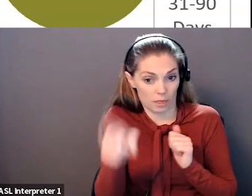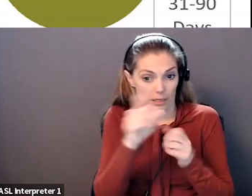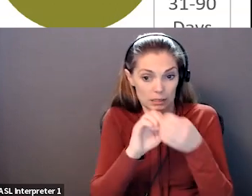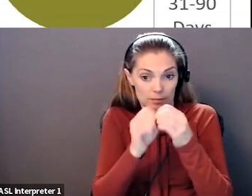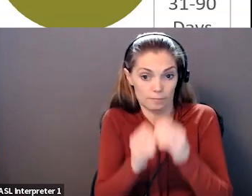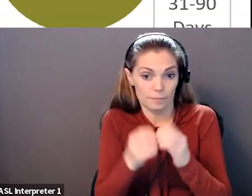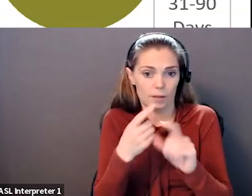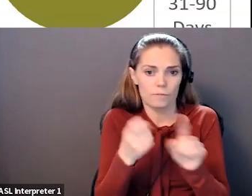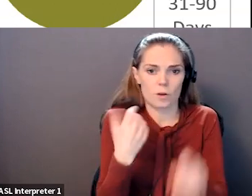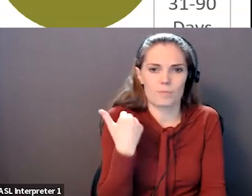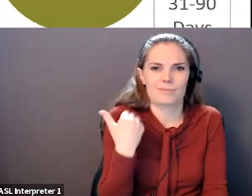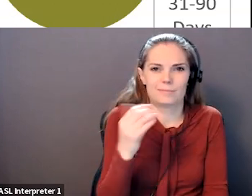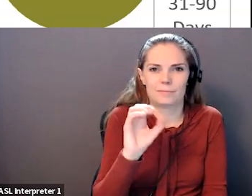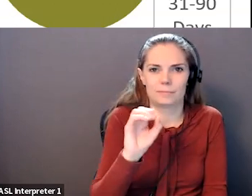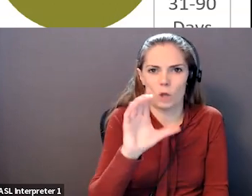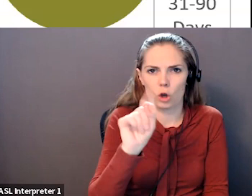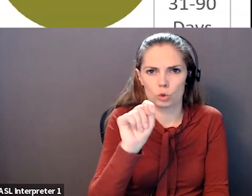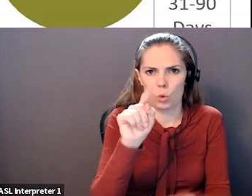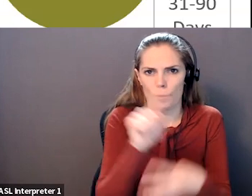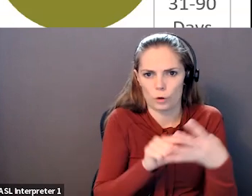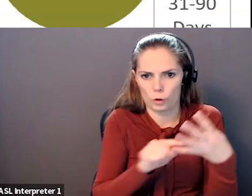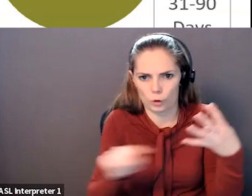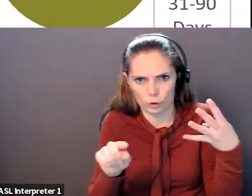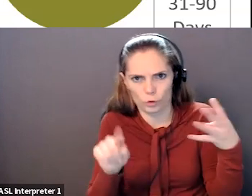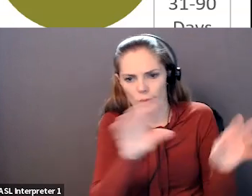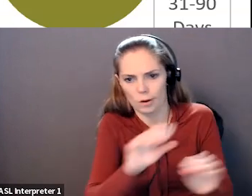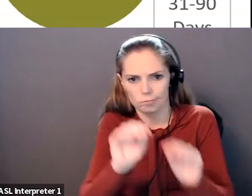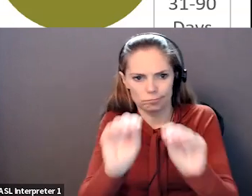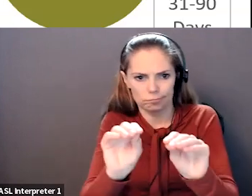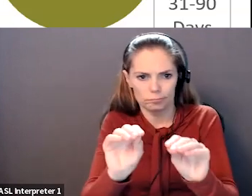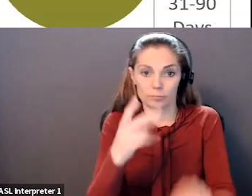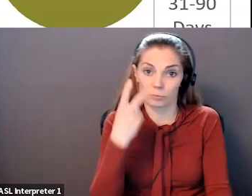and you can see there over 14 000 claims were allowed at that point